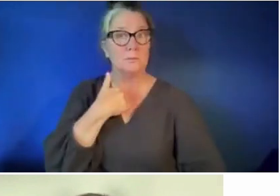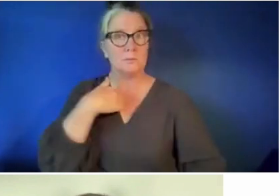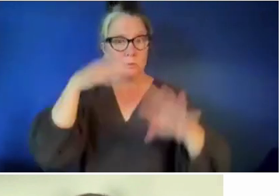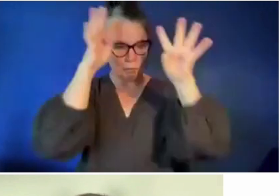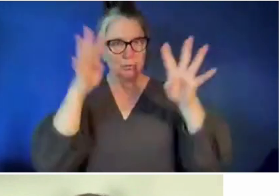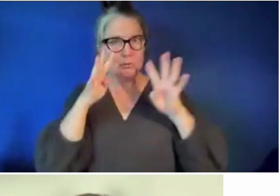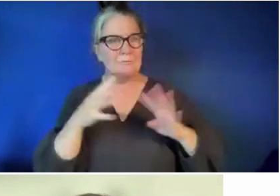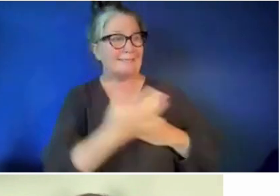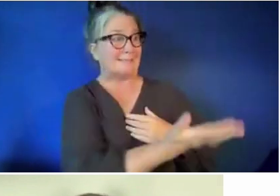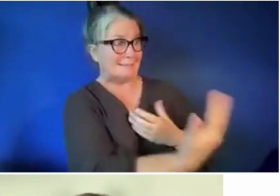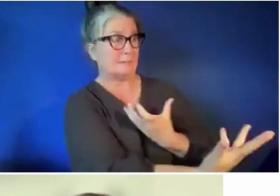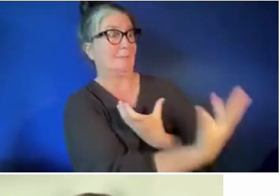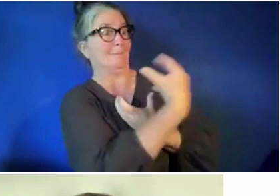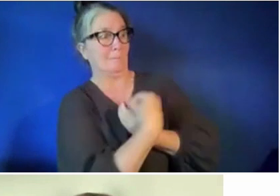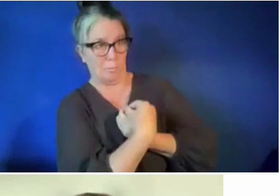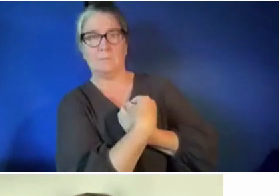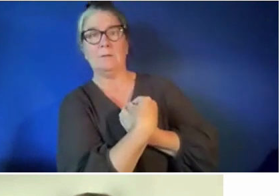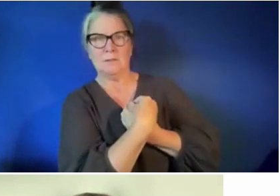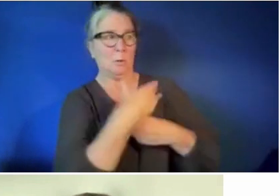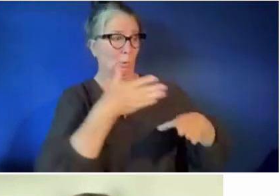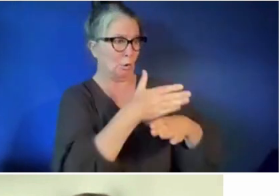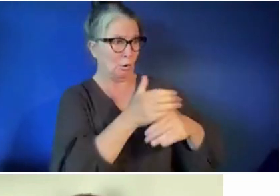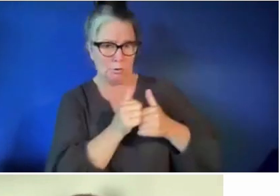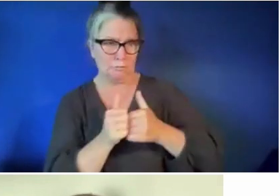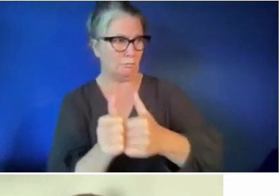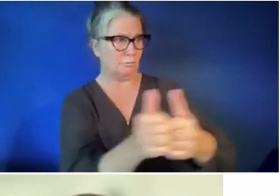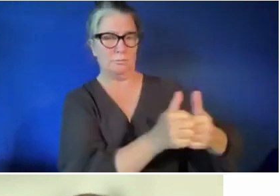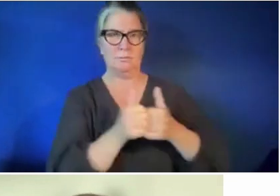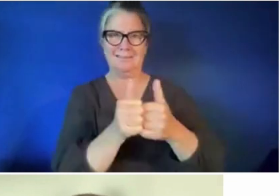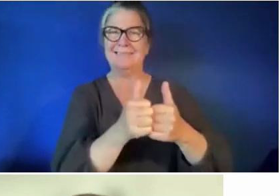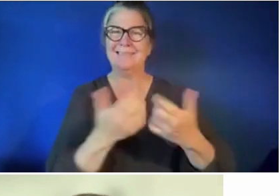that we work with in what is often a febrile political